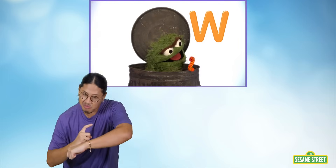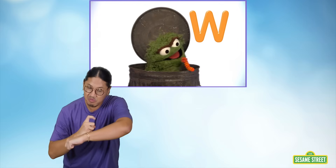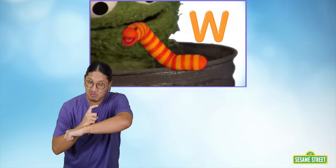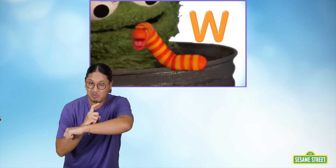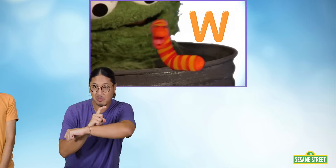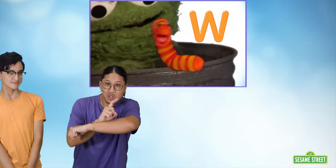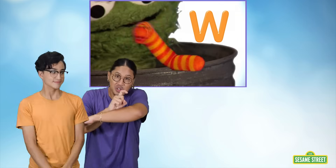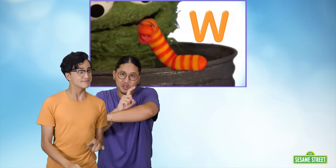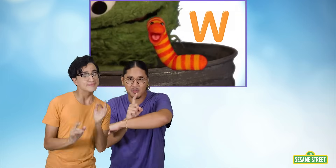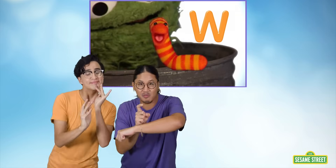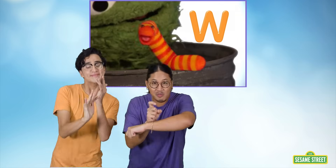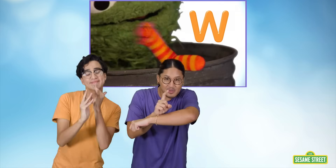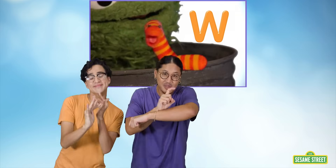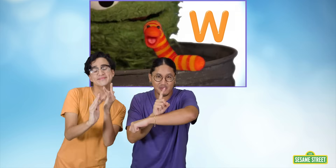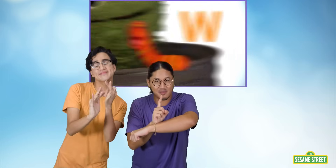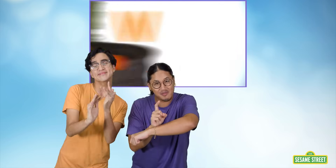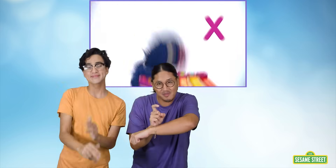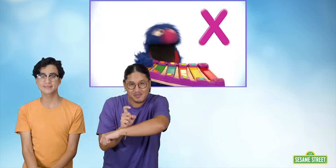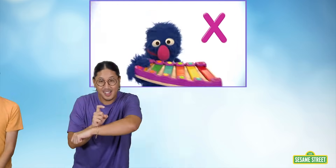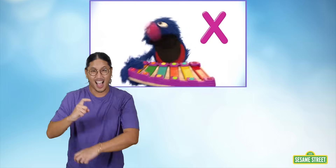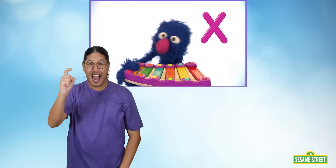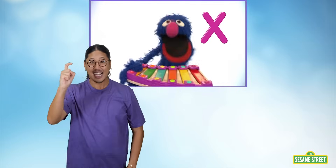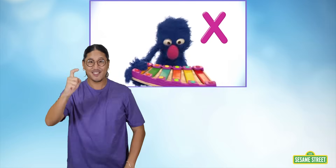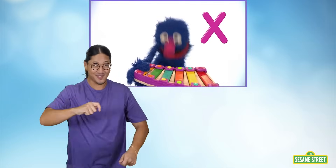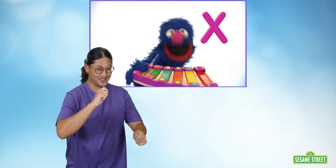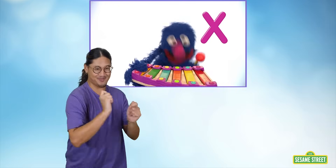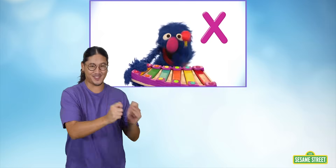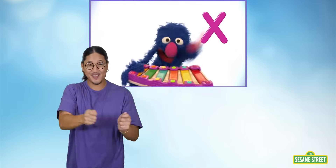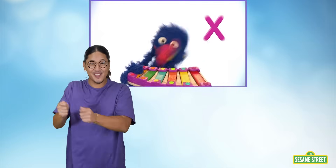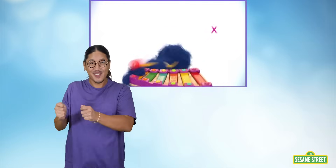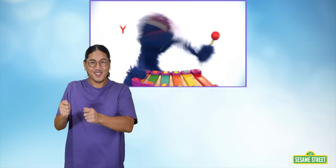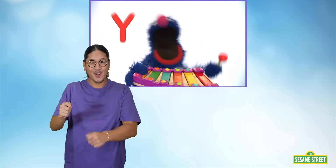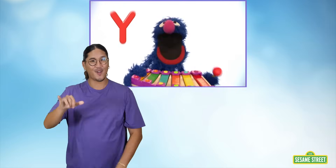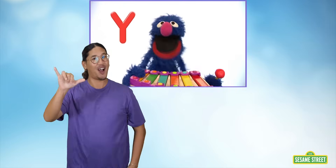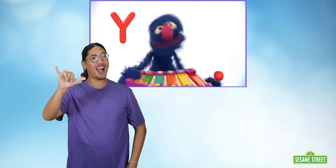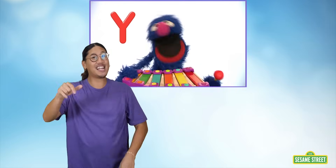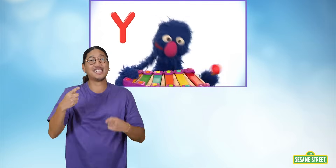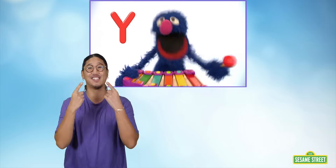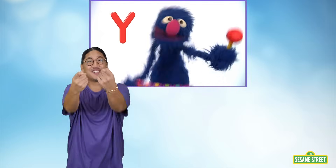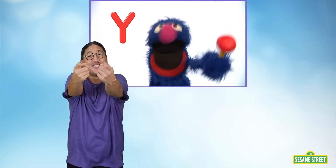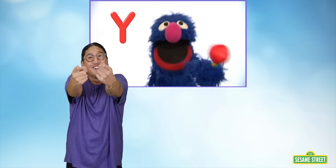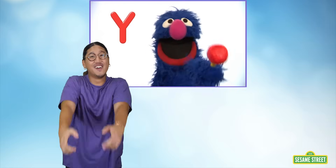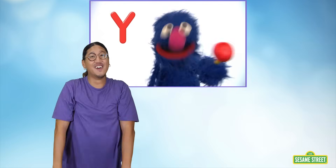[SINGING] Oh, oh, oh, oh. [SINGING] X is for xylophone. Y is for you.